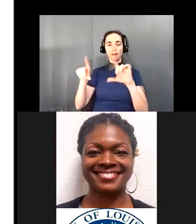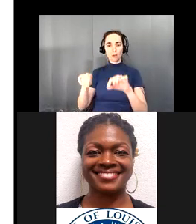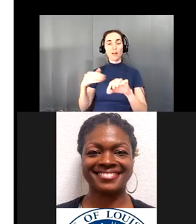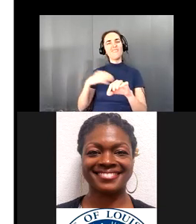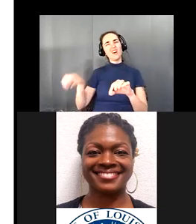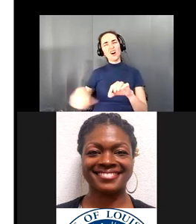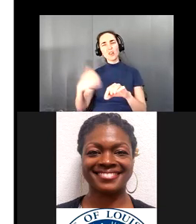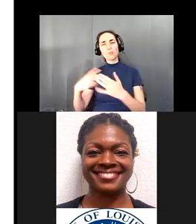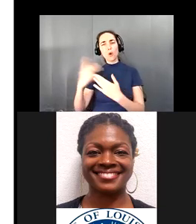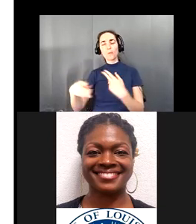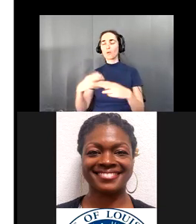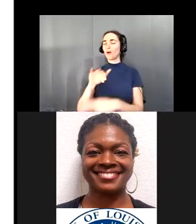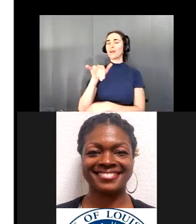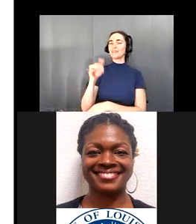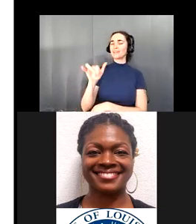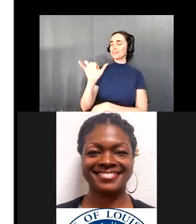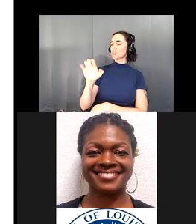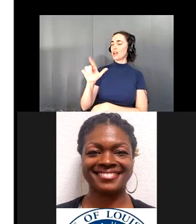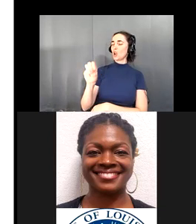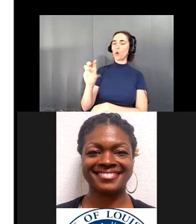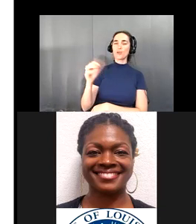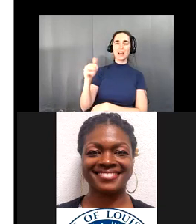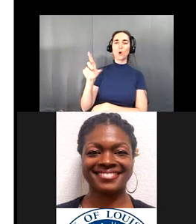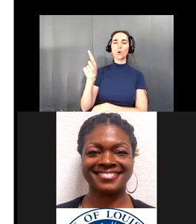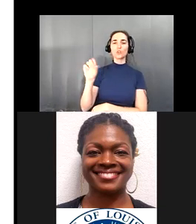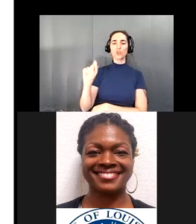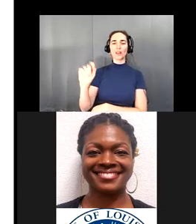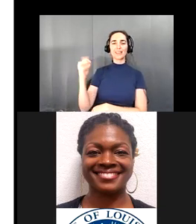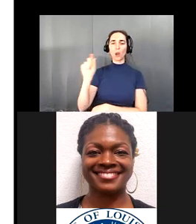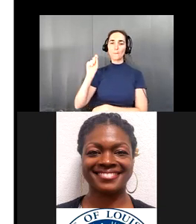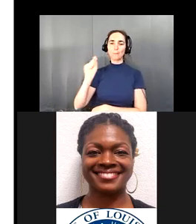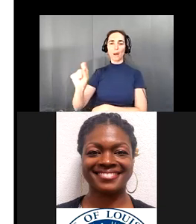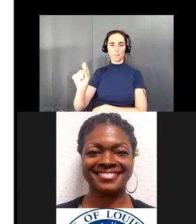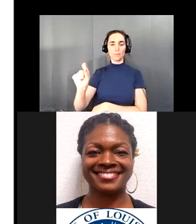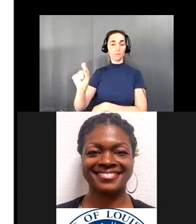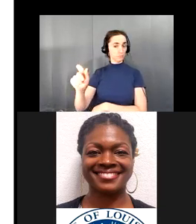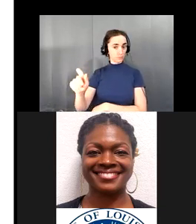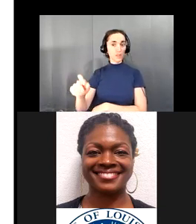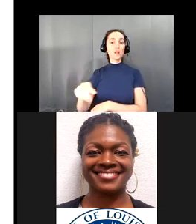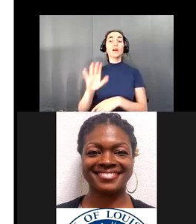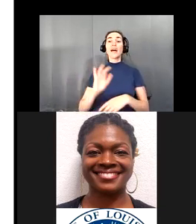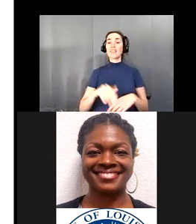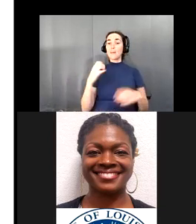dot program and some states have those emergency cards with the child if at all possible, have